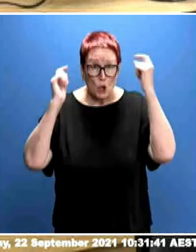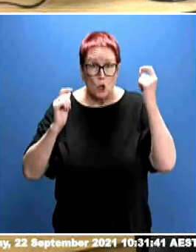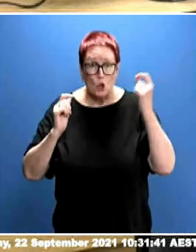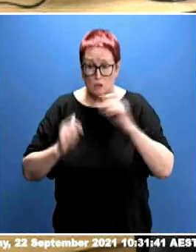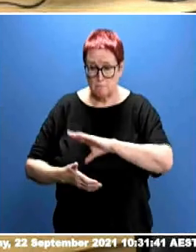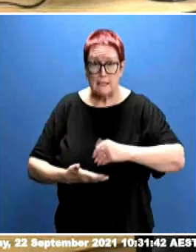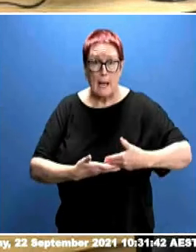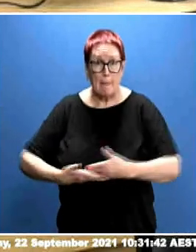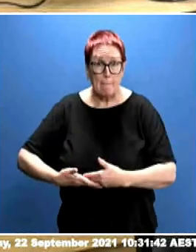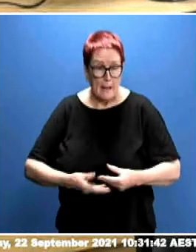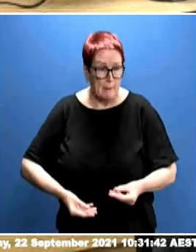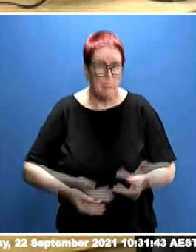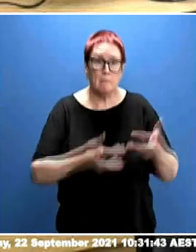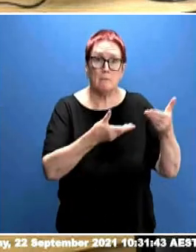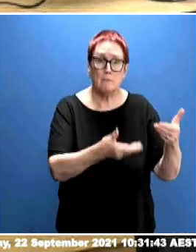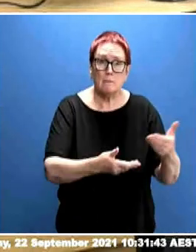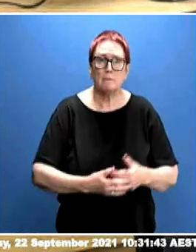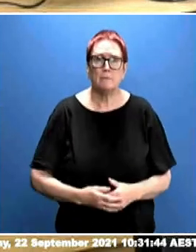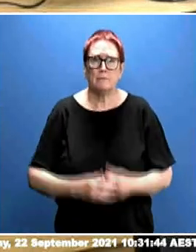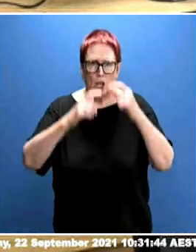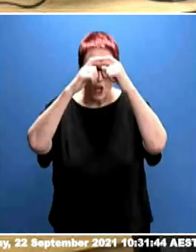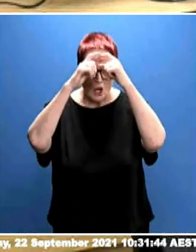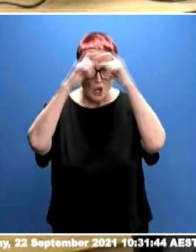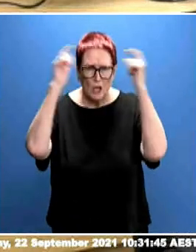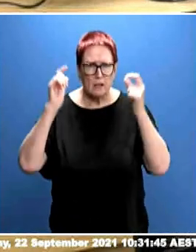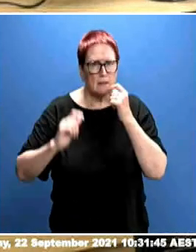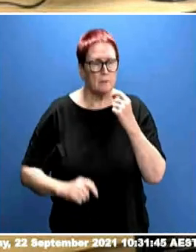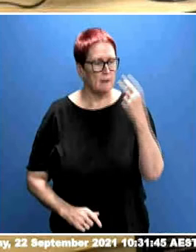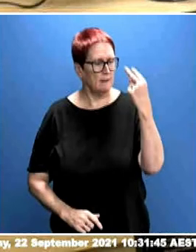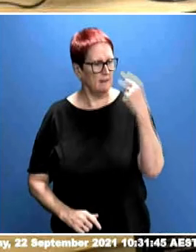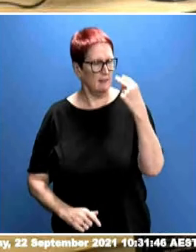her pram and I noticed that she kind of looked down her nose at me